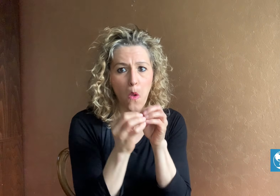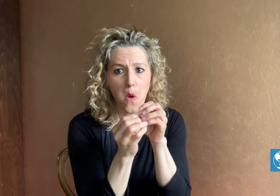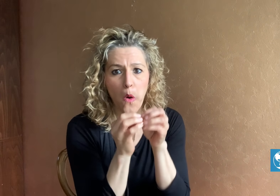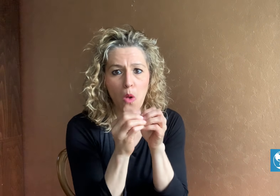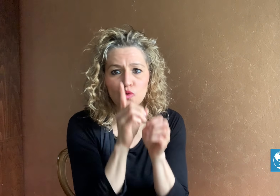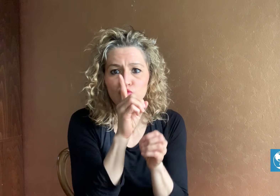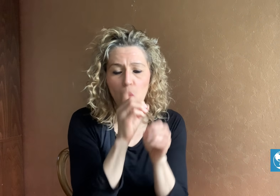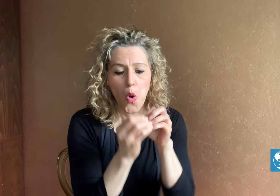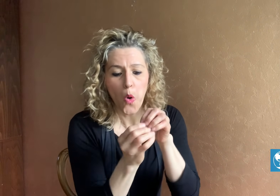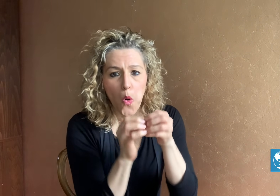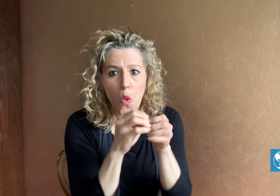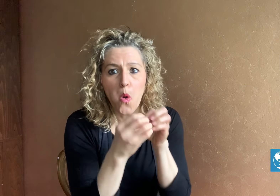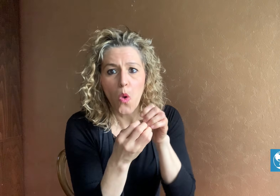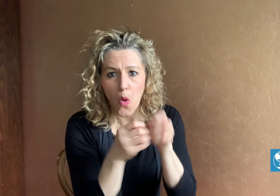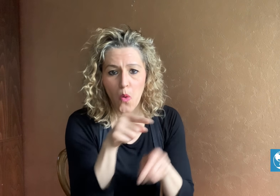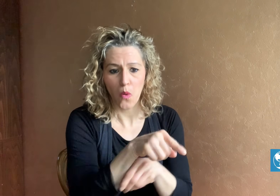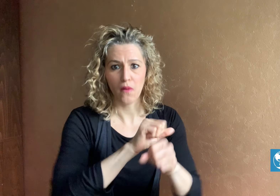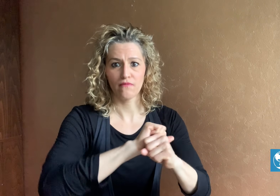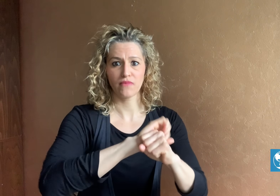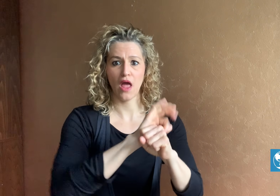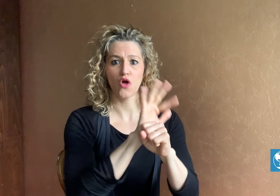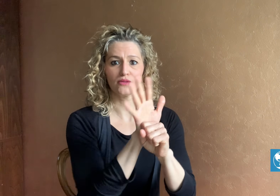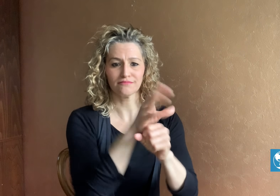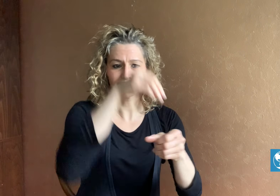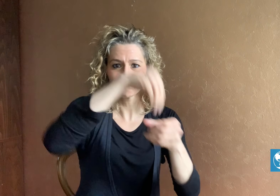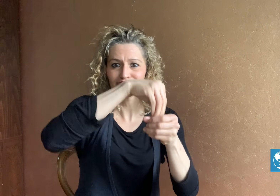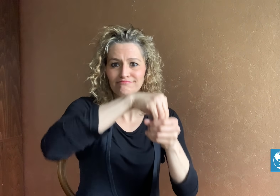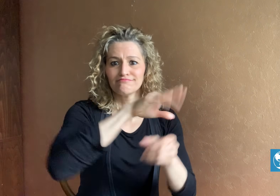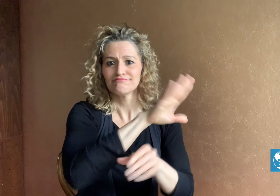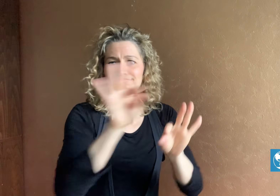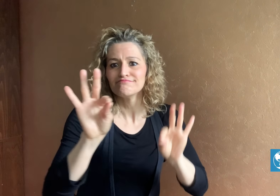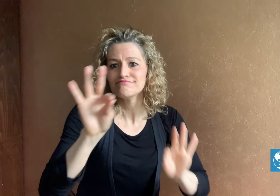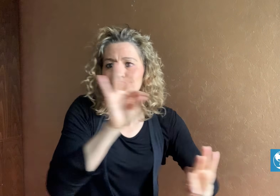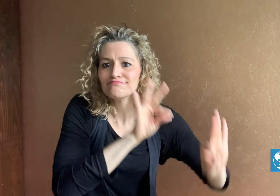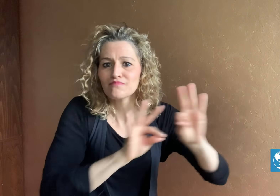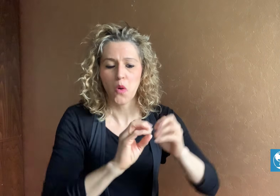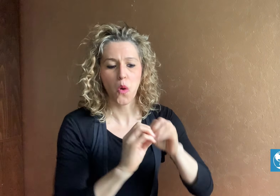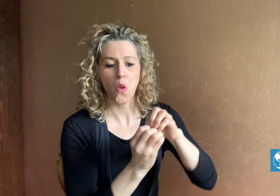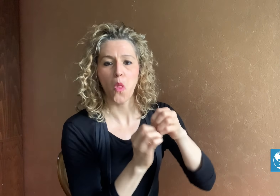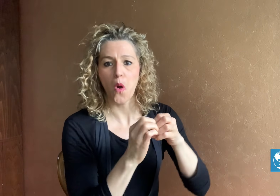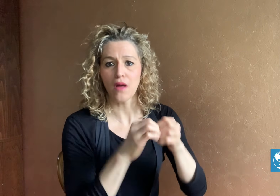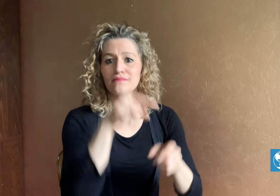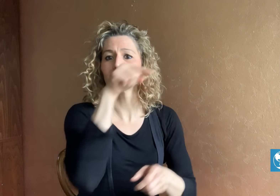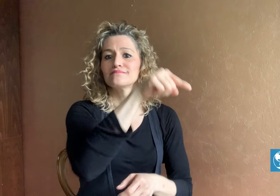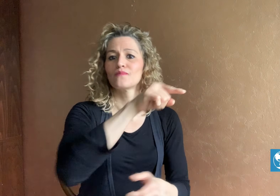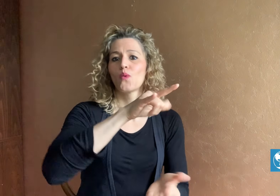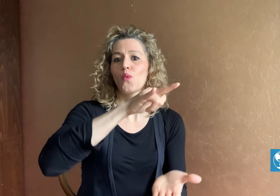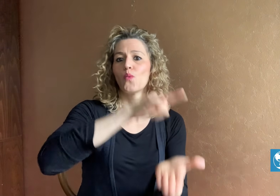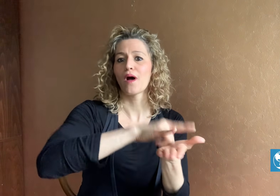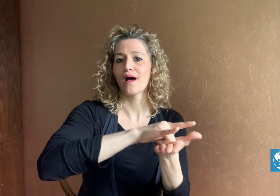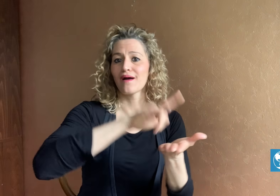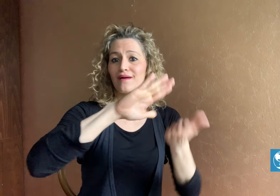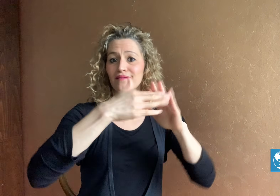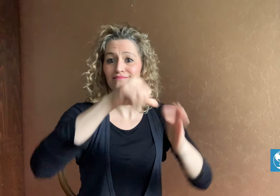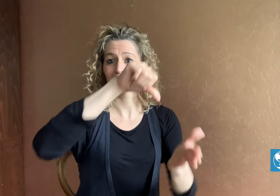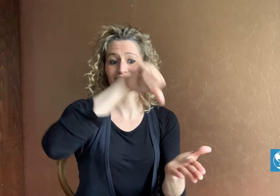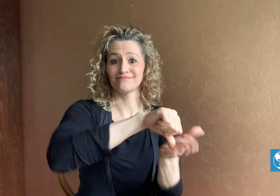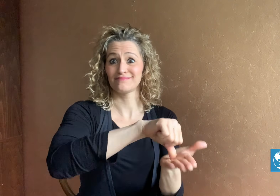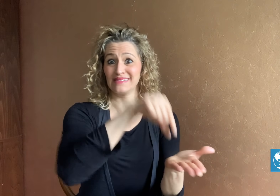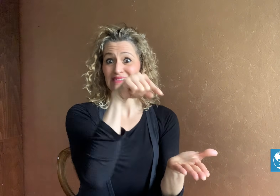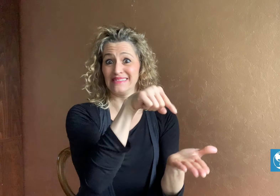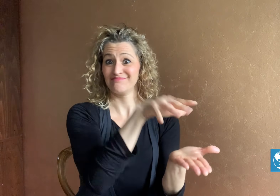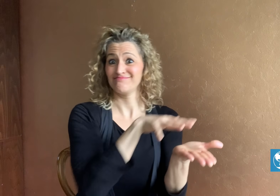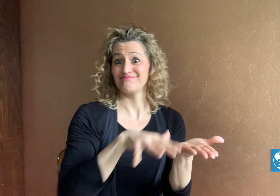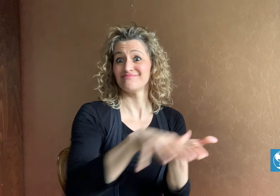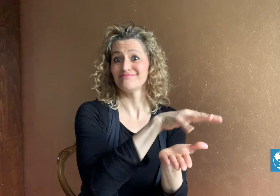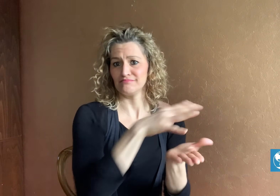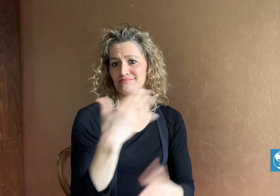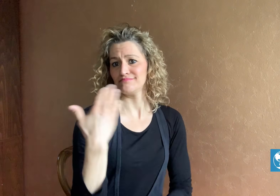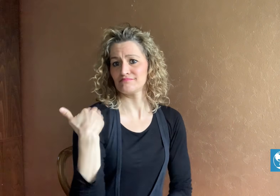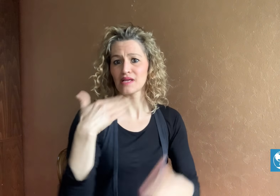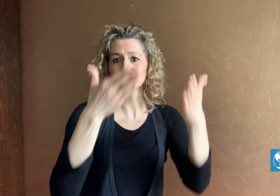the virus in a laboratory in Wuhan, where the outbreak started last December.